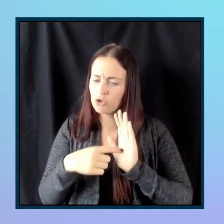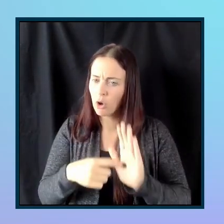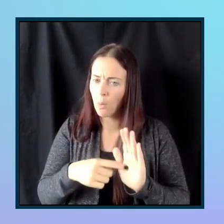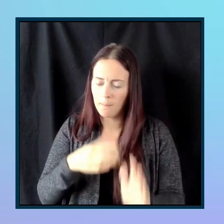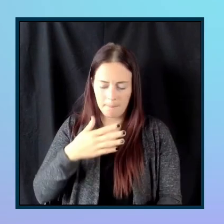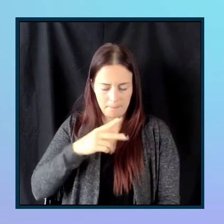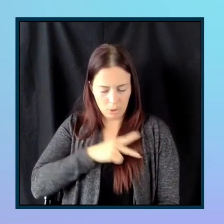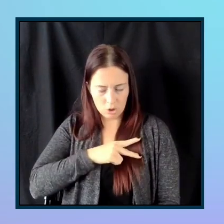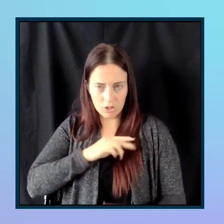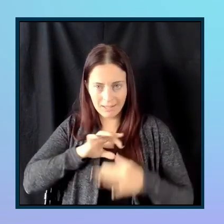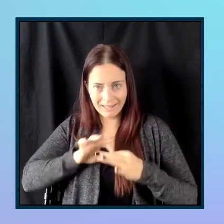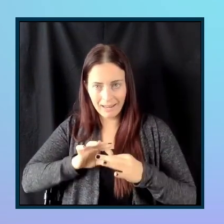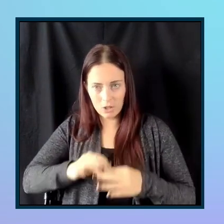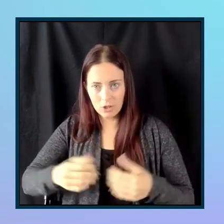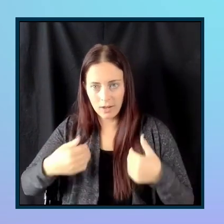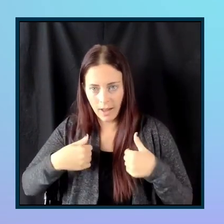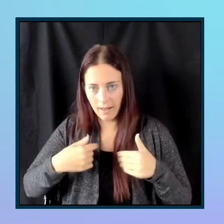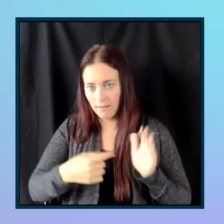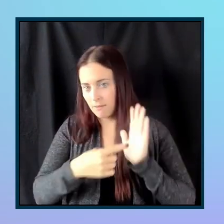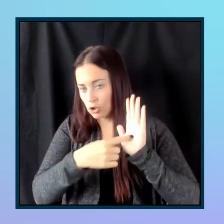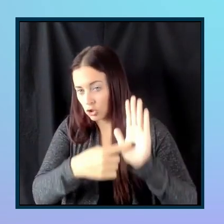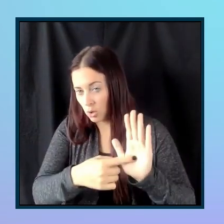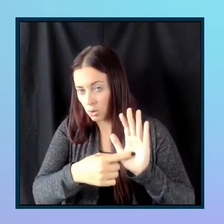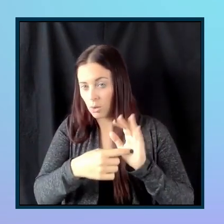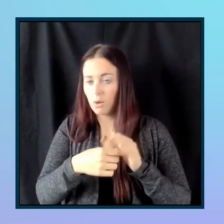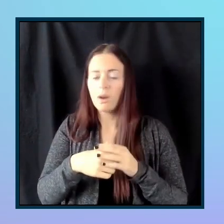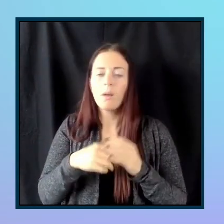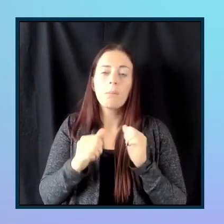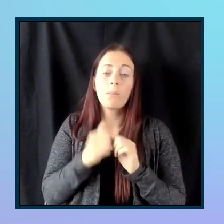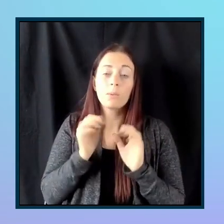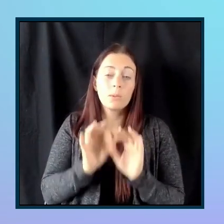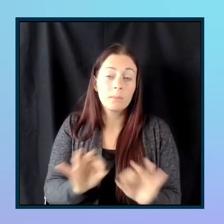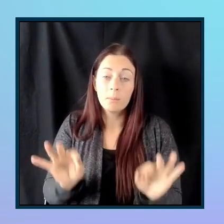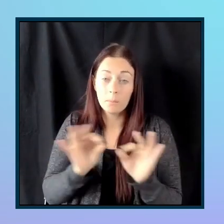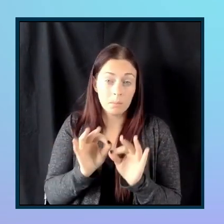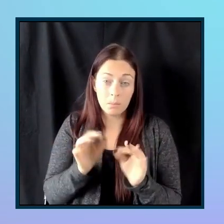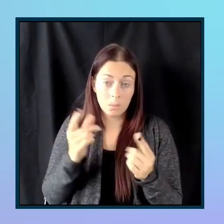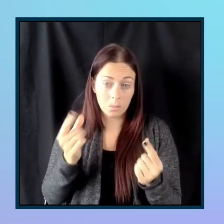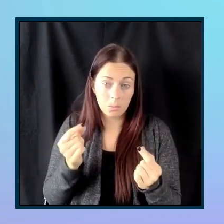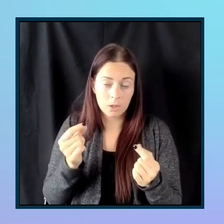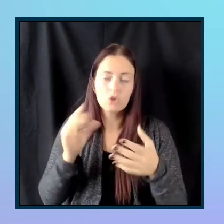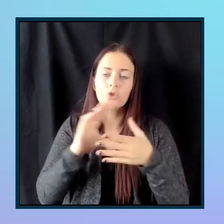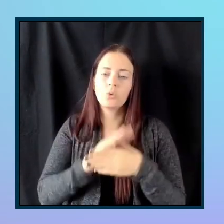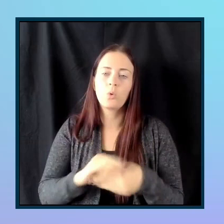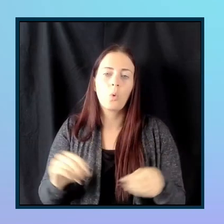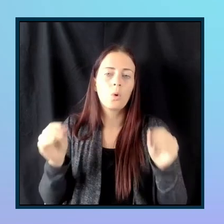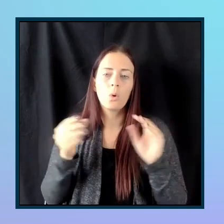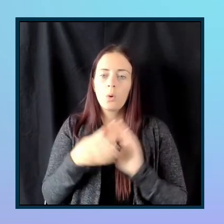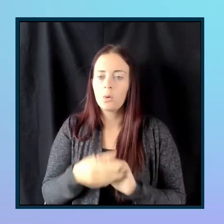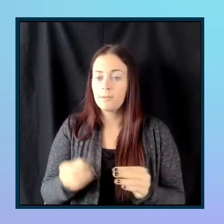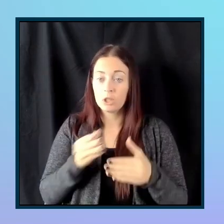The most important part of all of this is telling this story. If people don't have that emotional connection